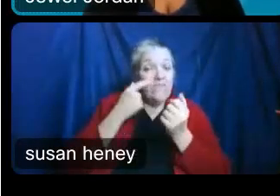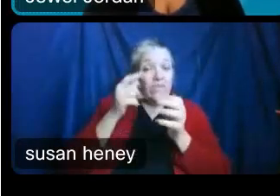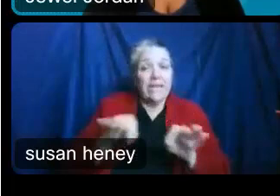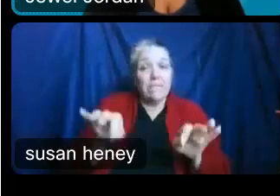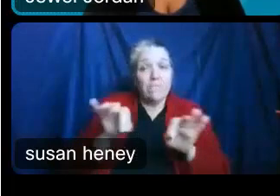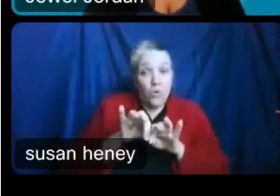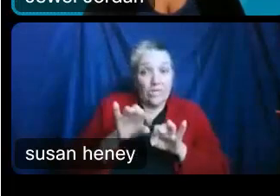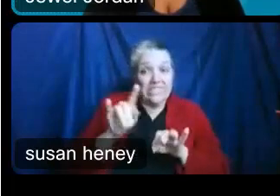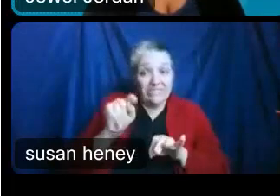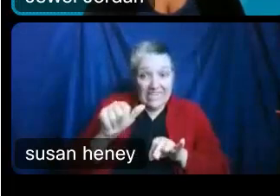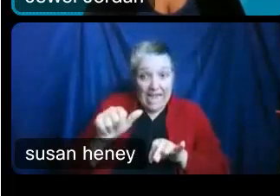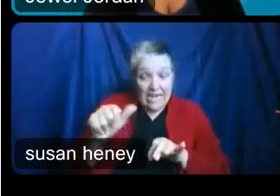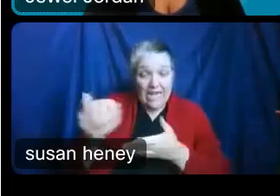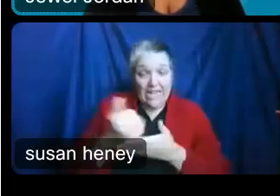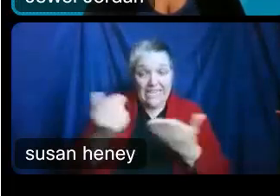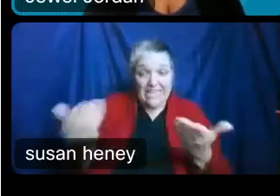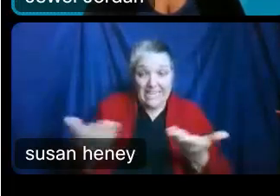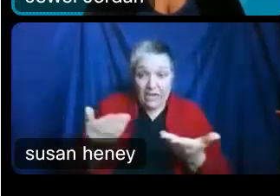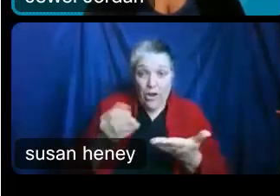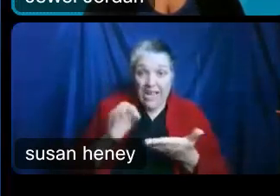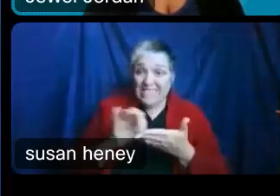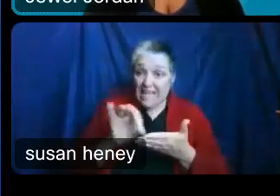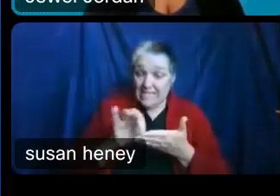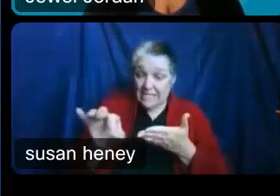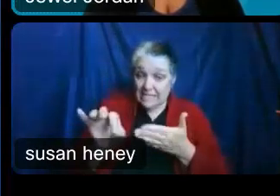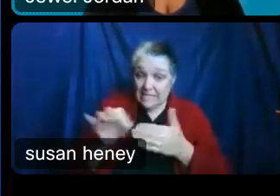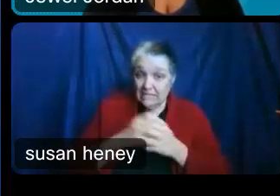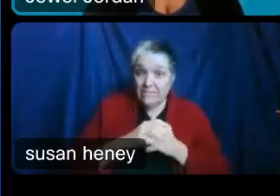data we collect here at the Census Bureau and is a great way to further promote our